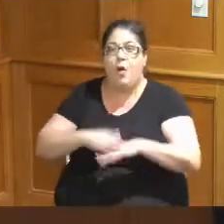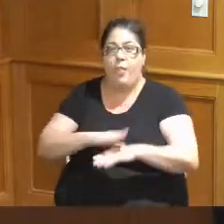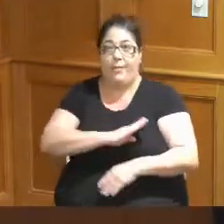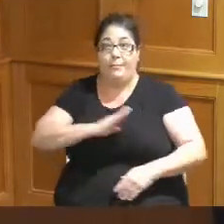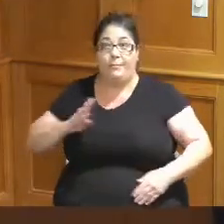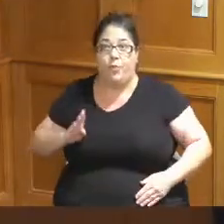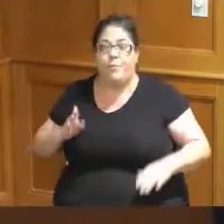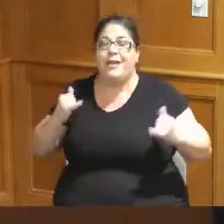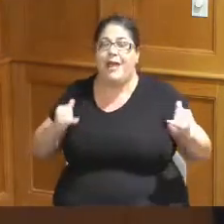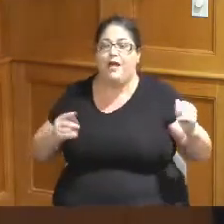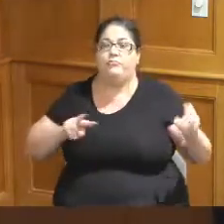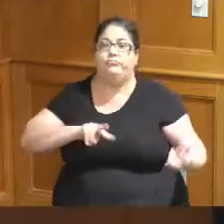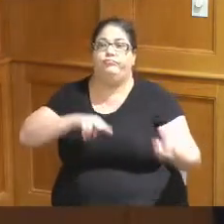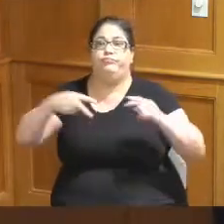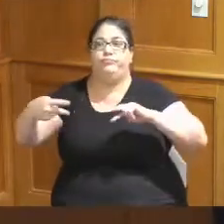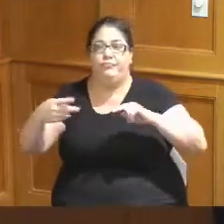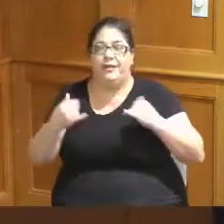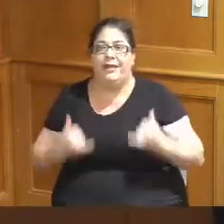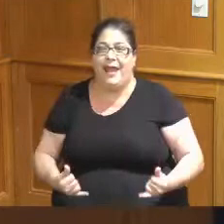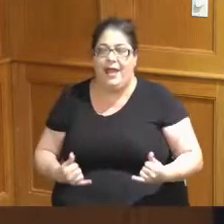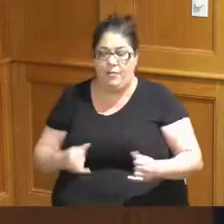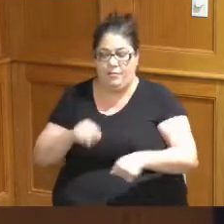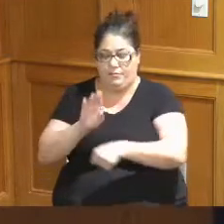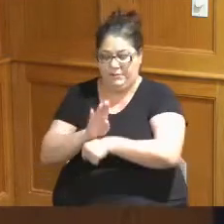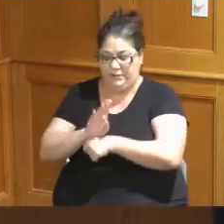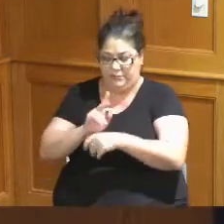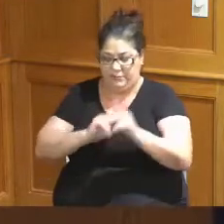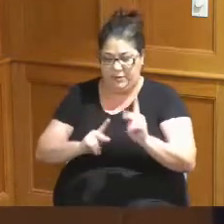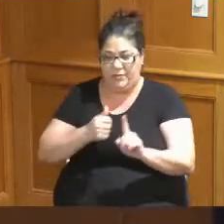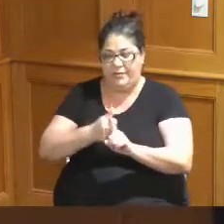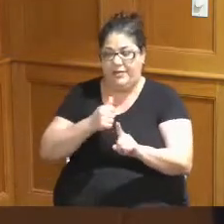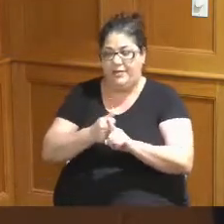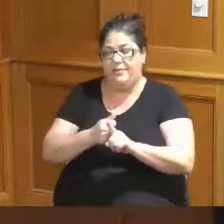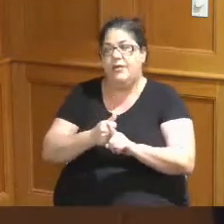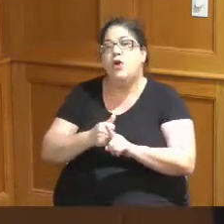I'm understanding a lot of the people that's in the business they're ex-official members like